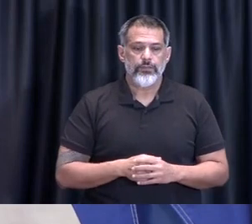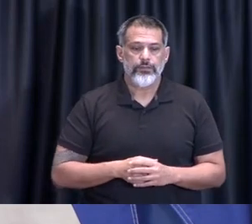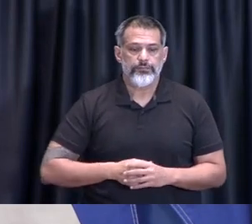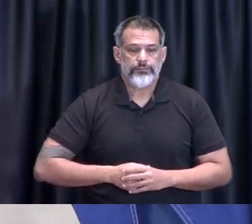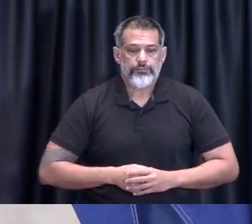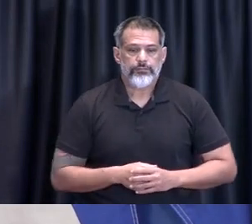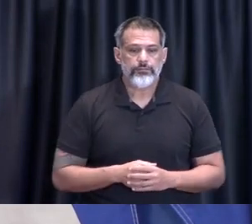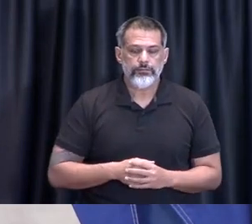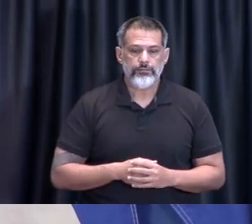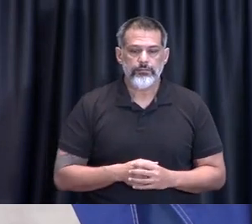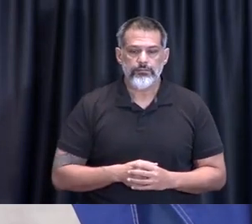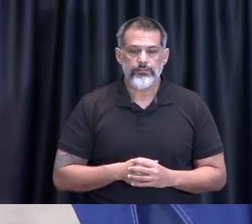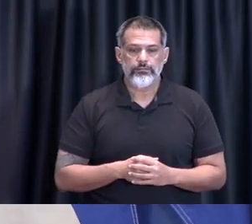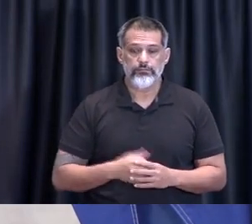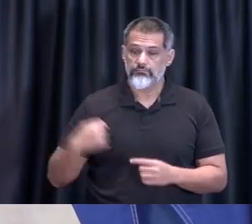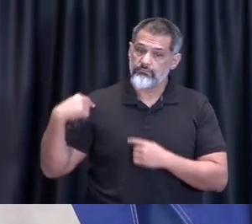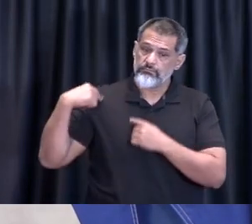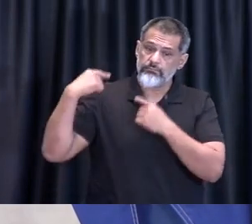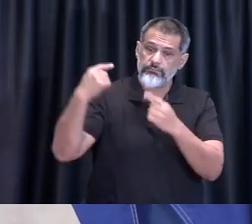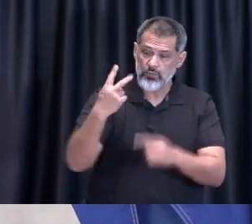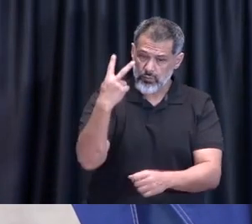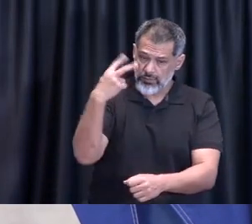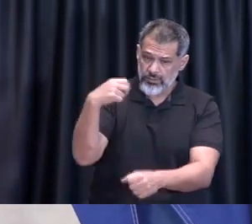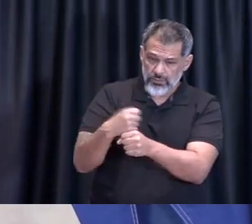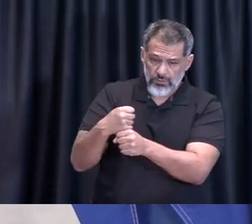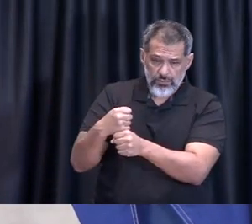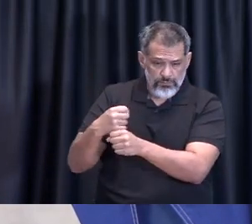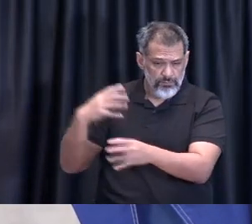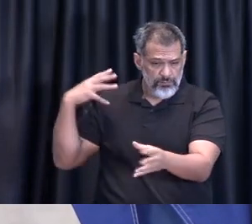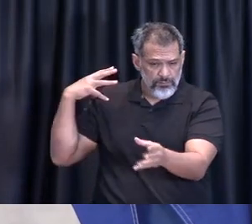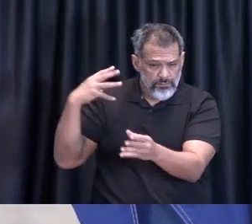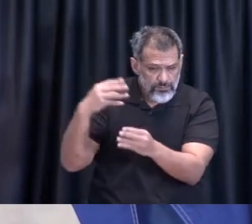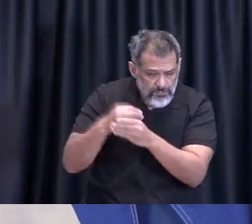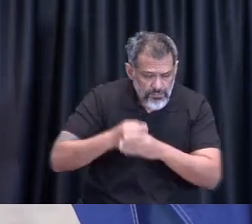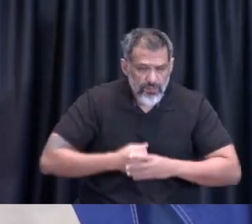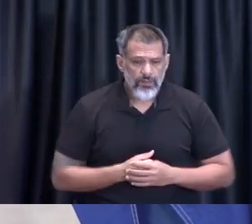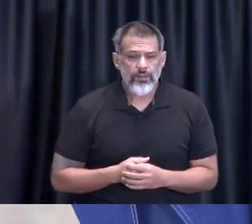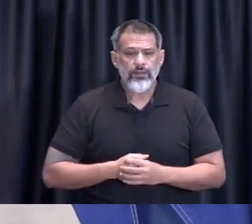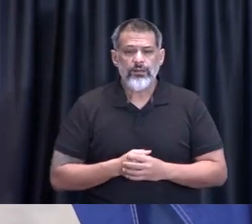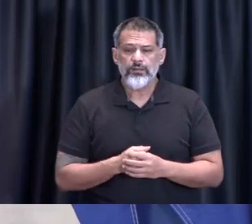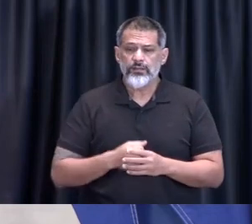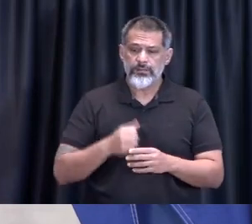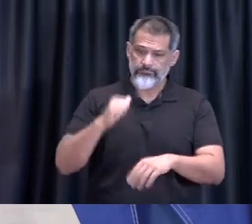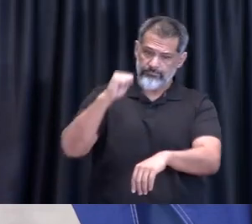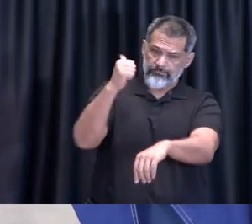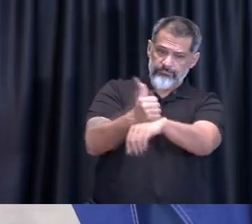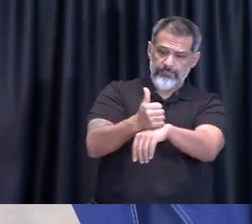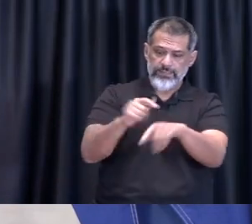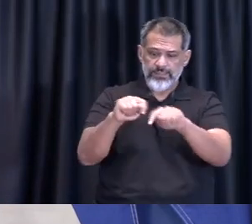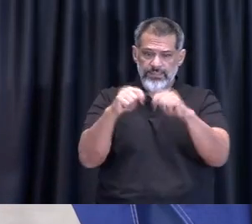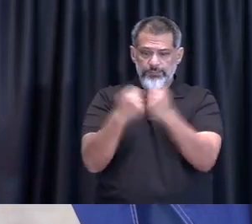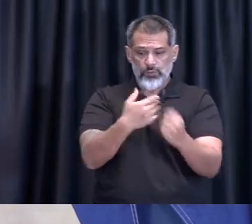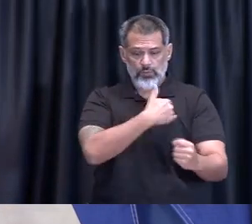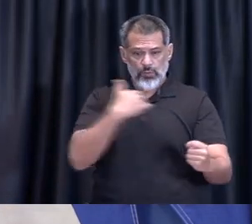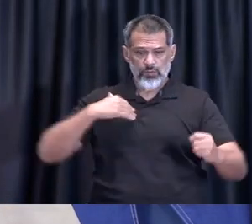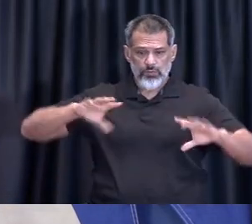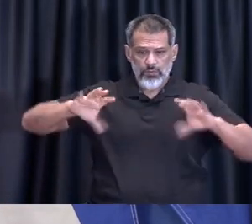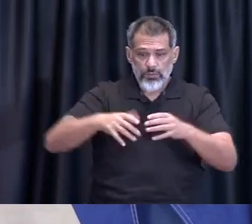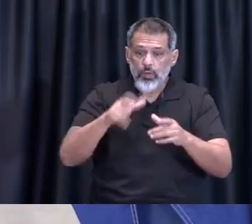And since that day, two years ago, every element of what has come to be known as Team Toronto, led by the people of Toronto themselves, that team has